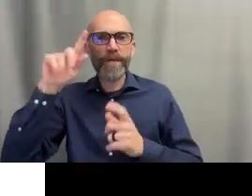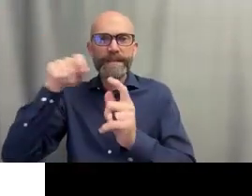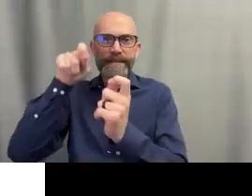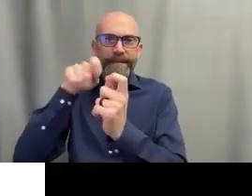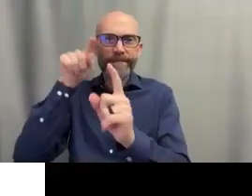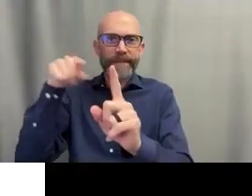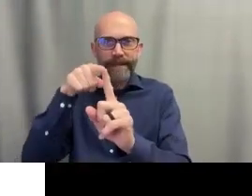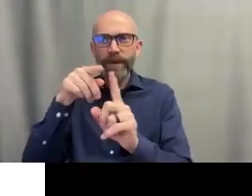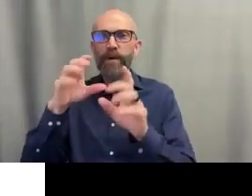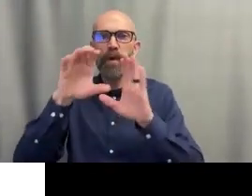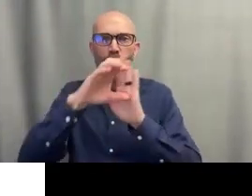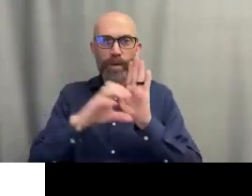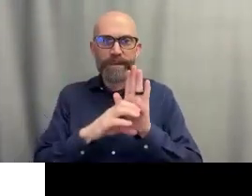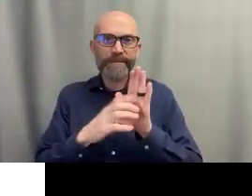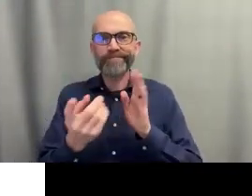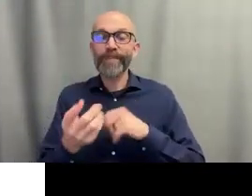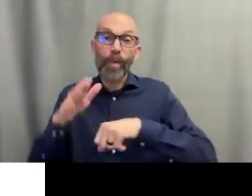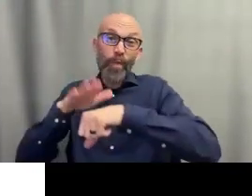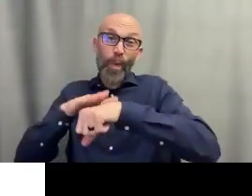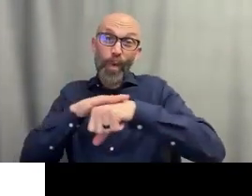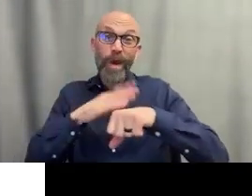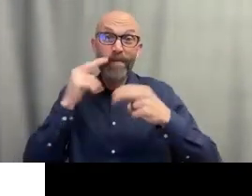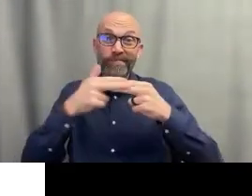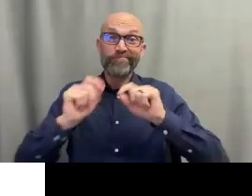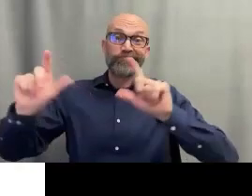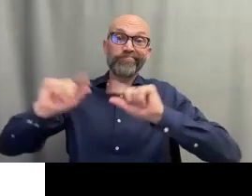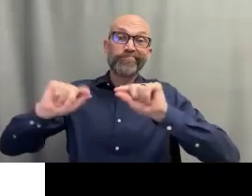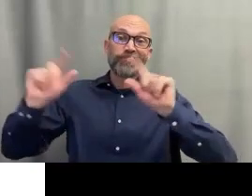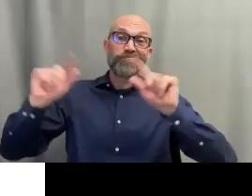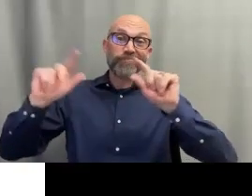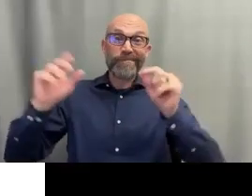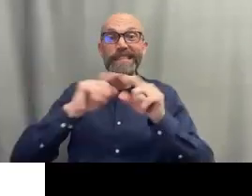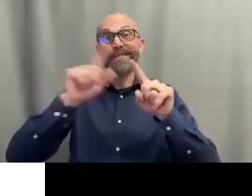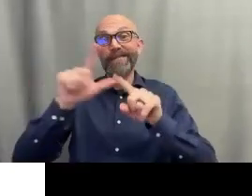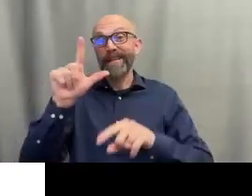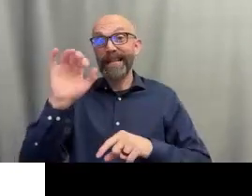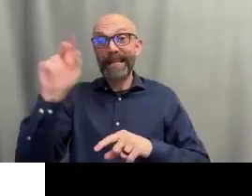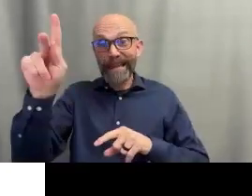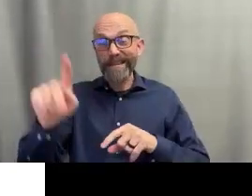So just a warning, it's going to be a lot of slides, a lot of different links and places to go to.